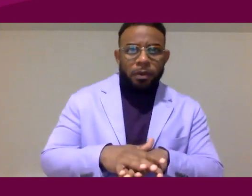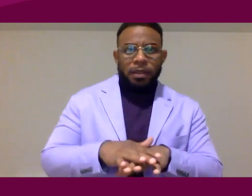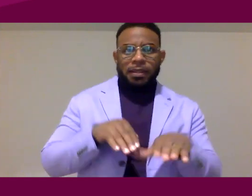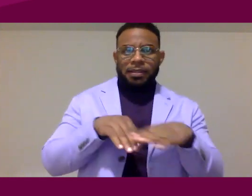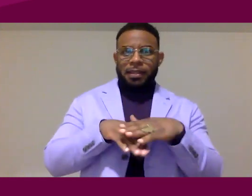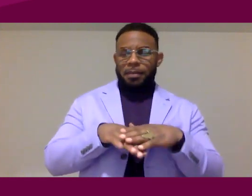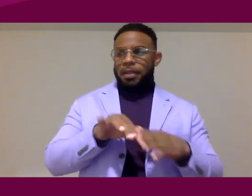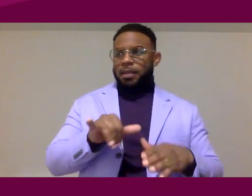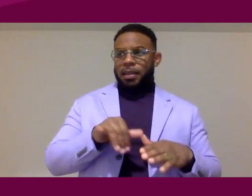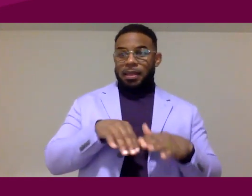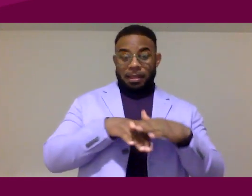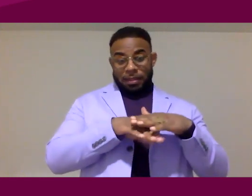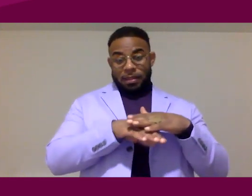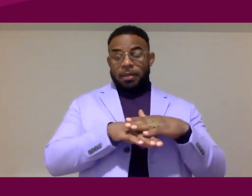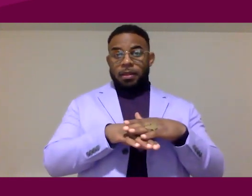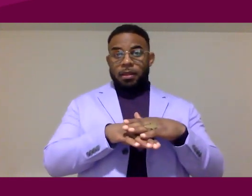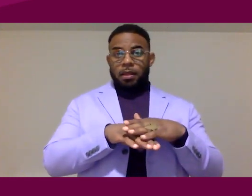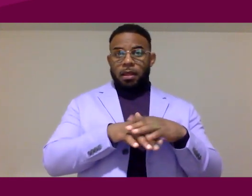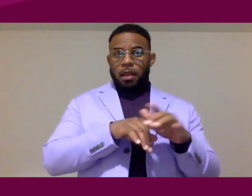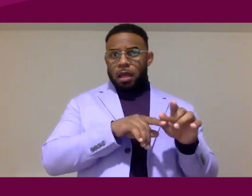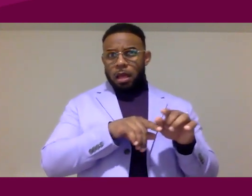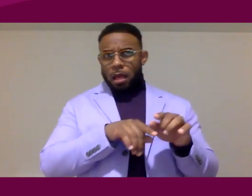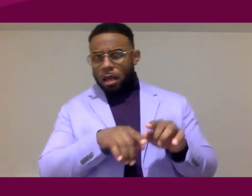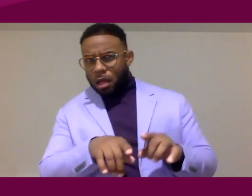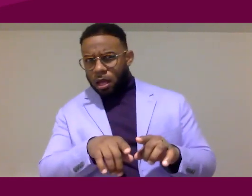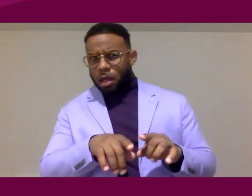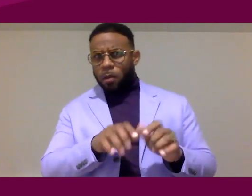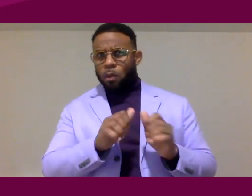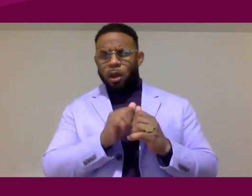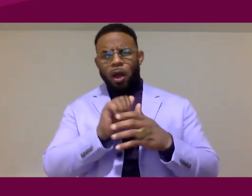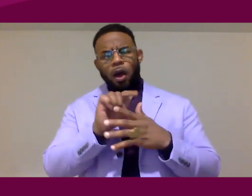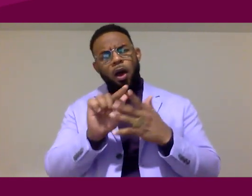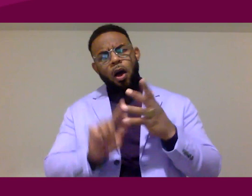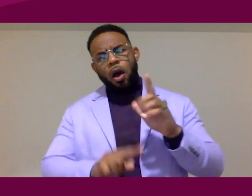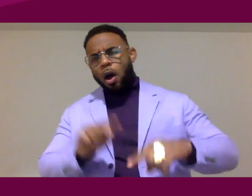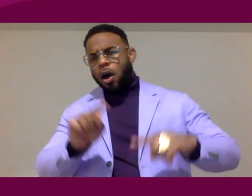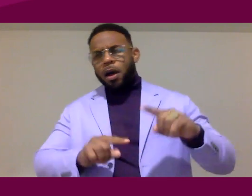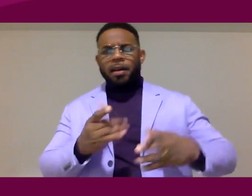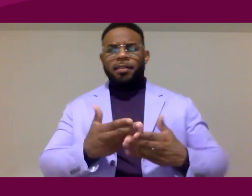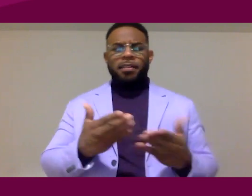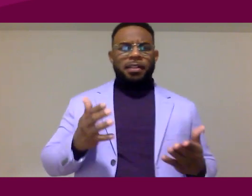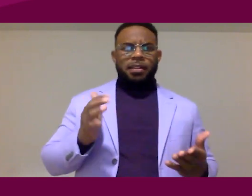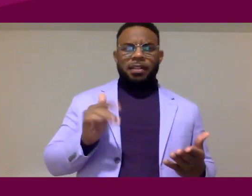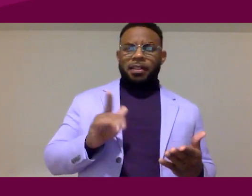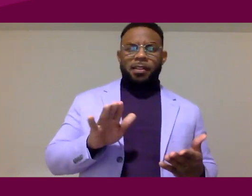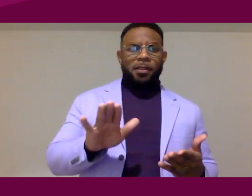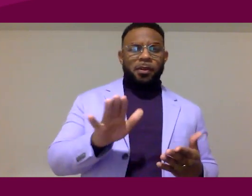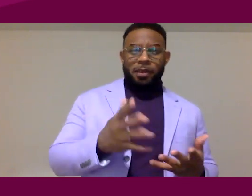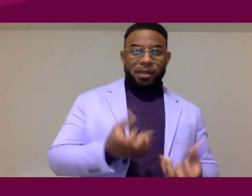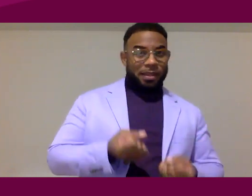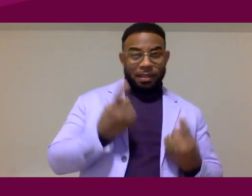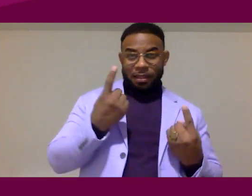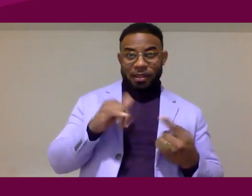That accessibility comes with all kinds of things that you are getting, that people are